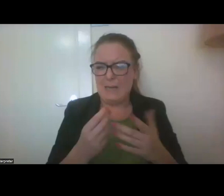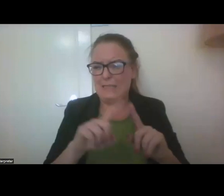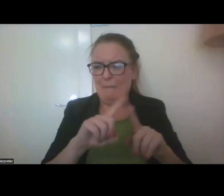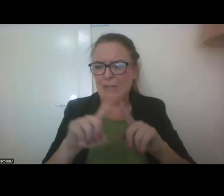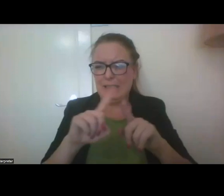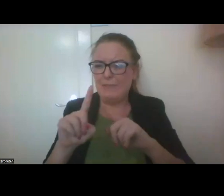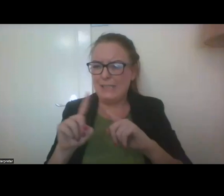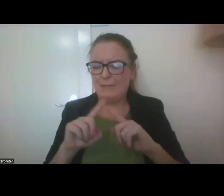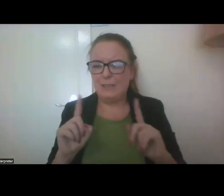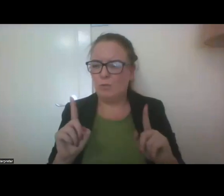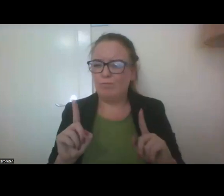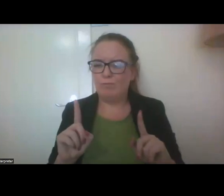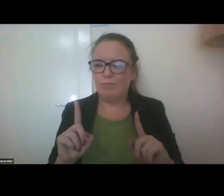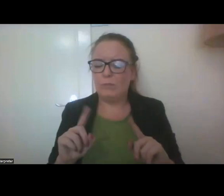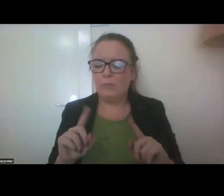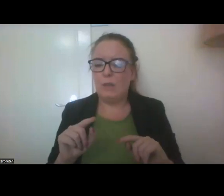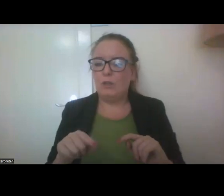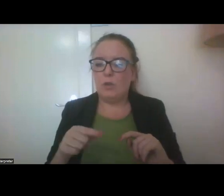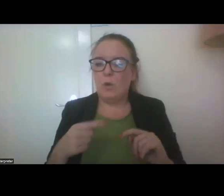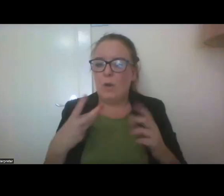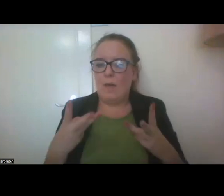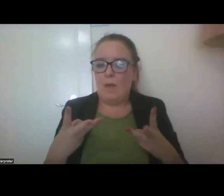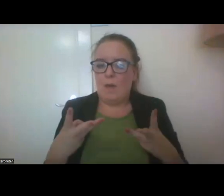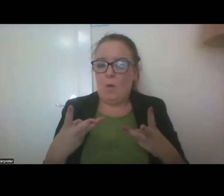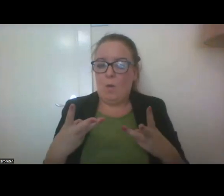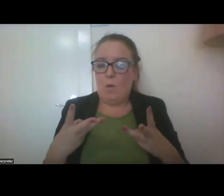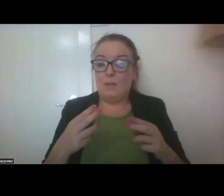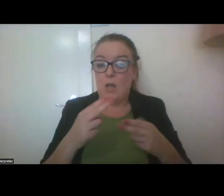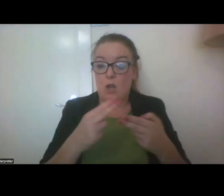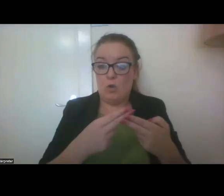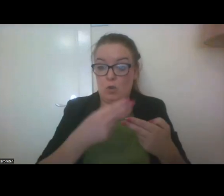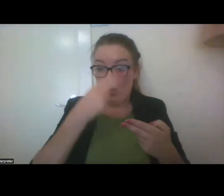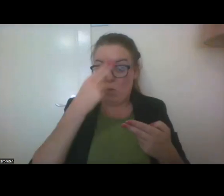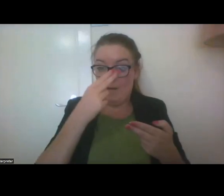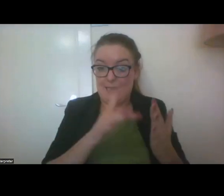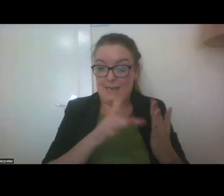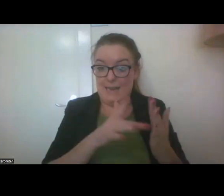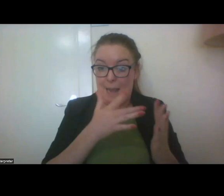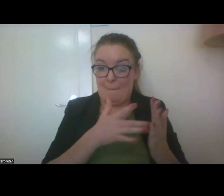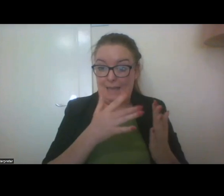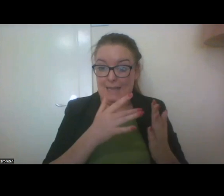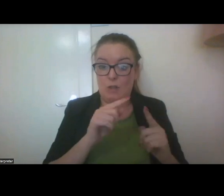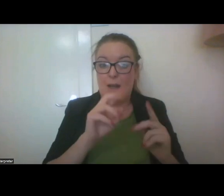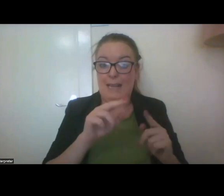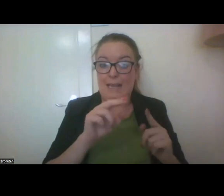jump out of the university application, jump into NaviLens, scan the code and jump back in again.